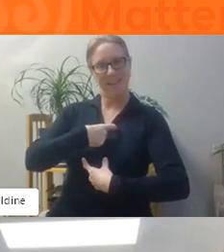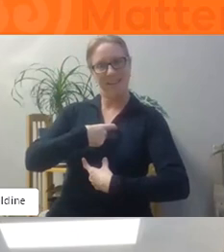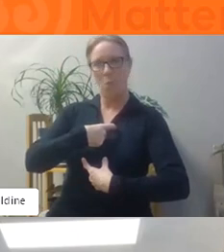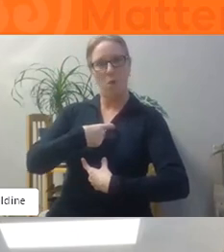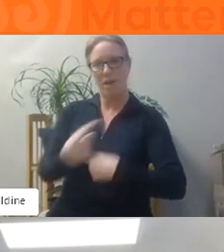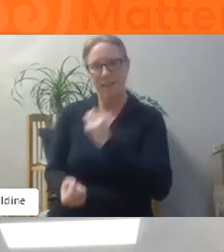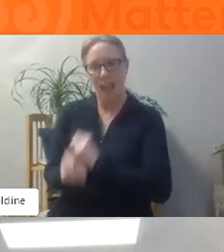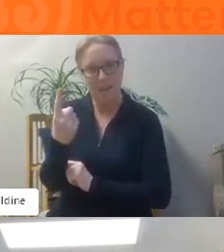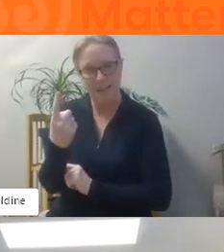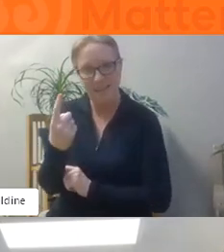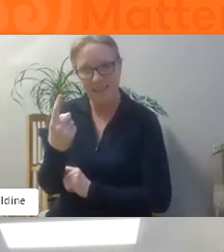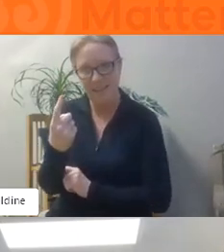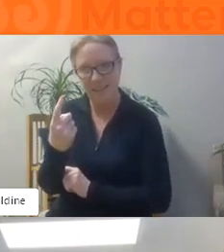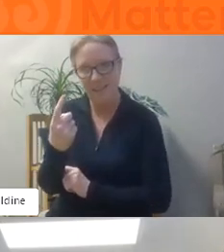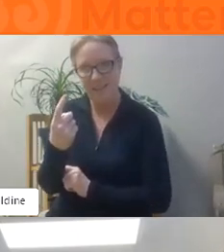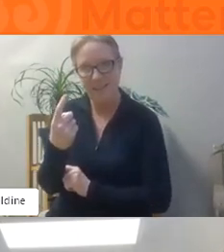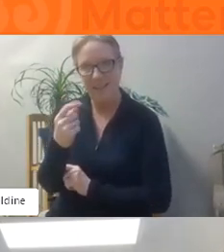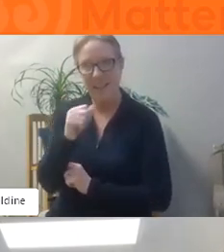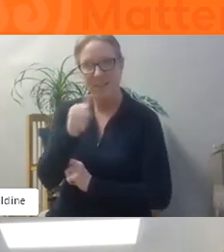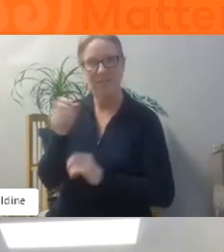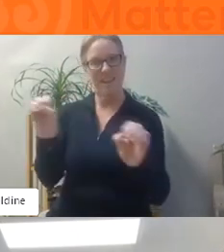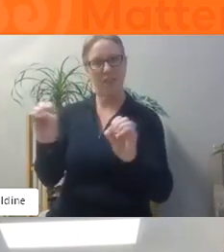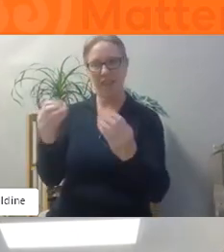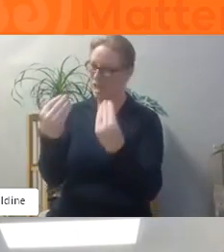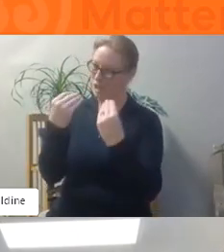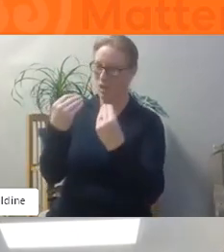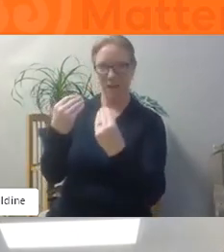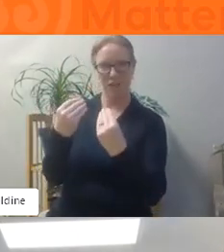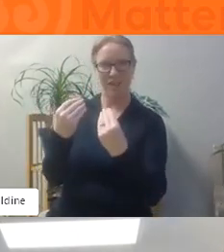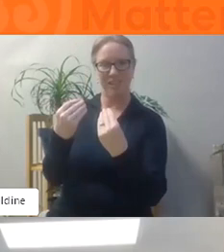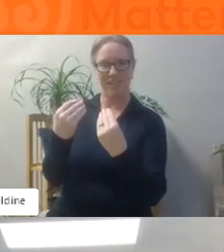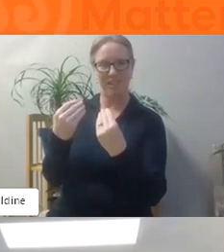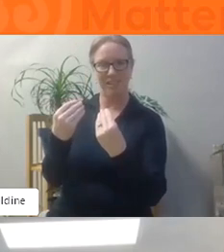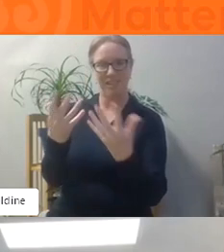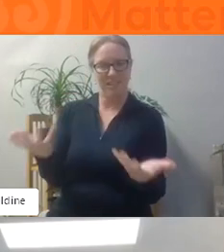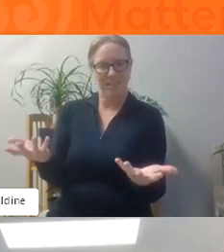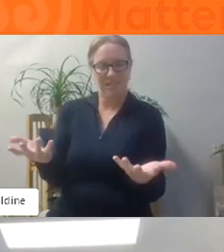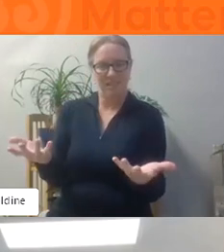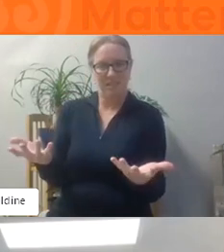purely natural development and growth. To me, this quote means